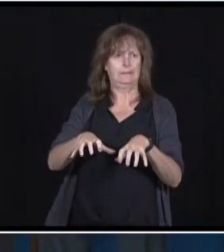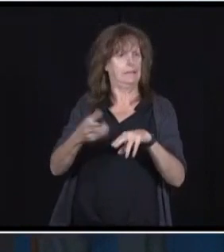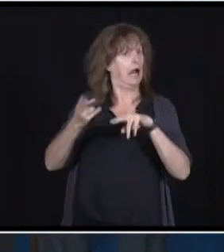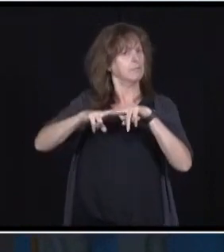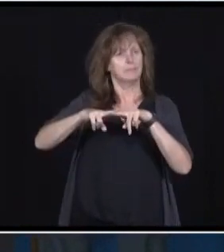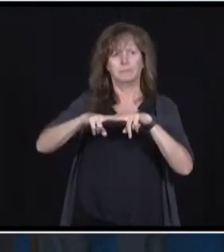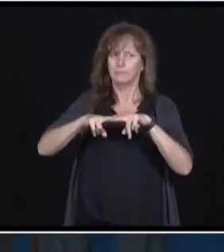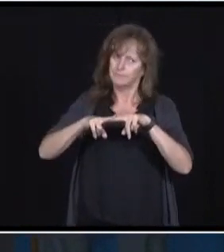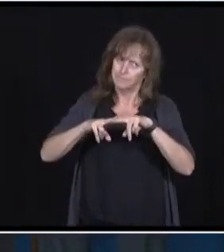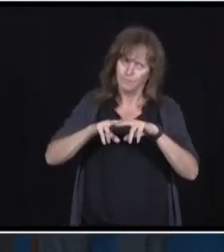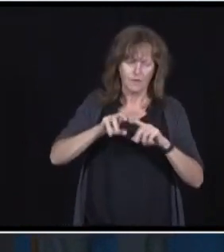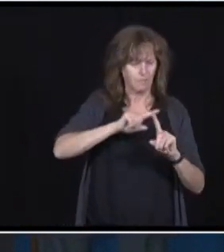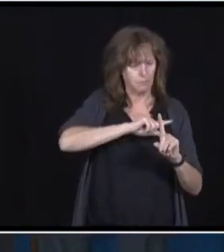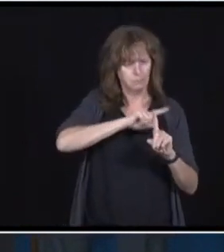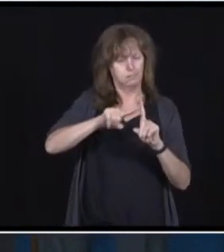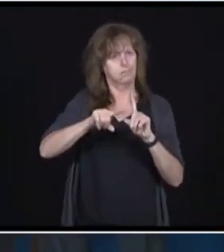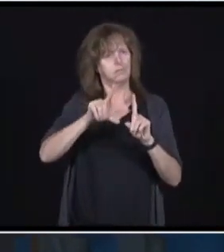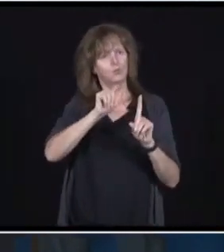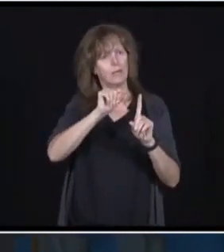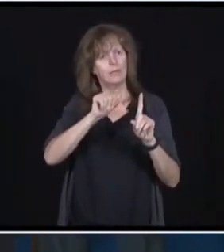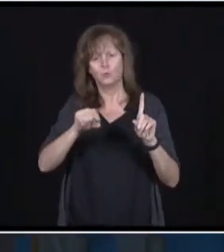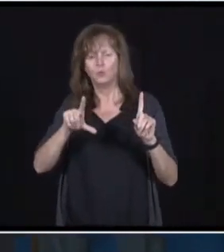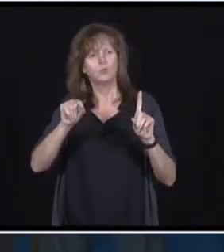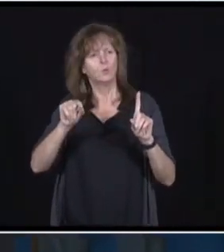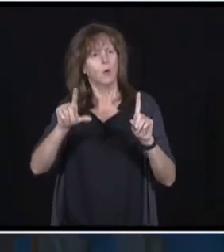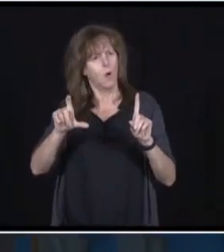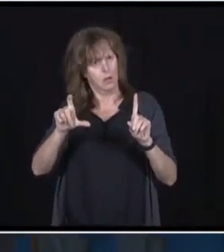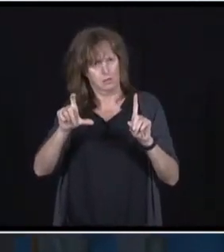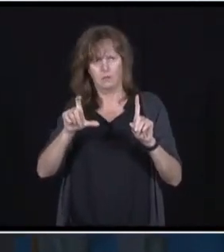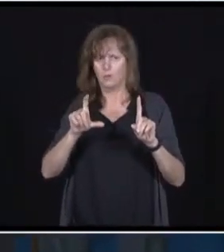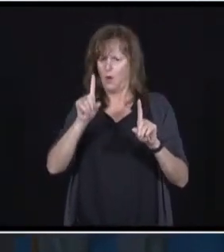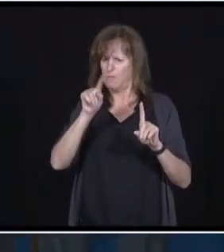That is why today, our government introduced legislation to freeze residential rent increases in